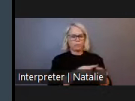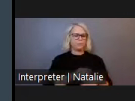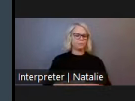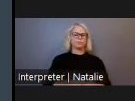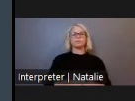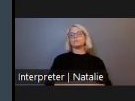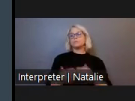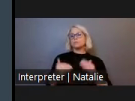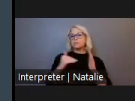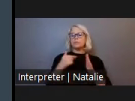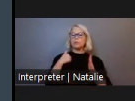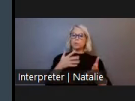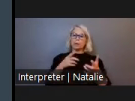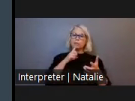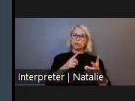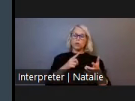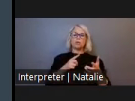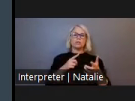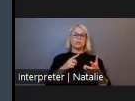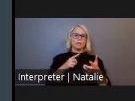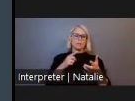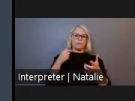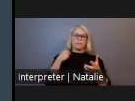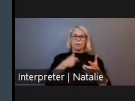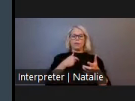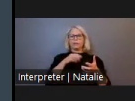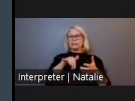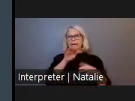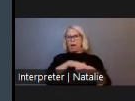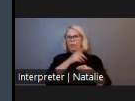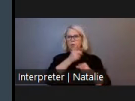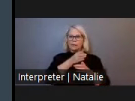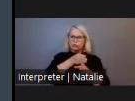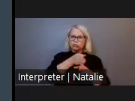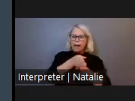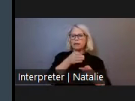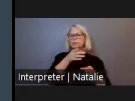We want to make sure that we are staying on track and making sure that if we are engaging